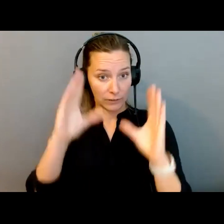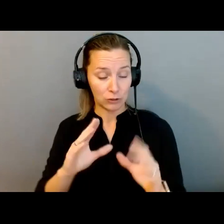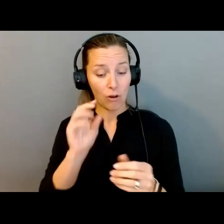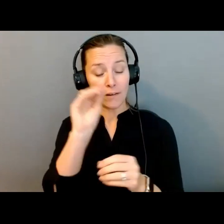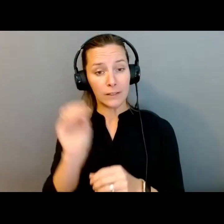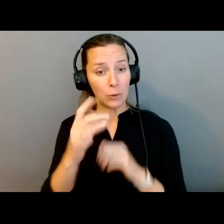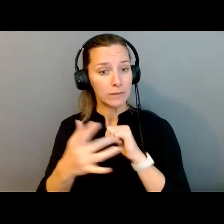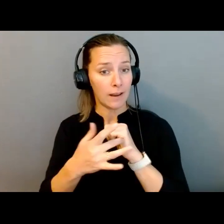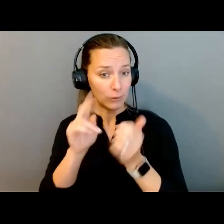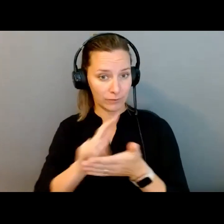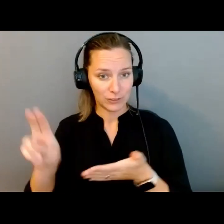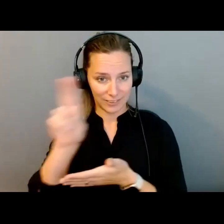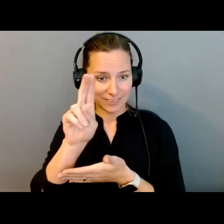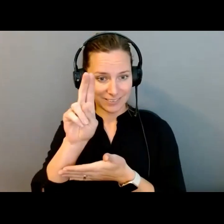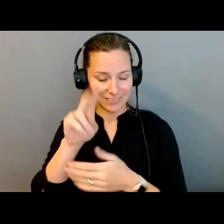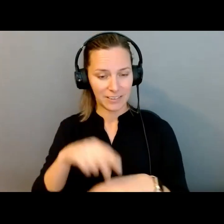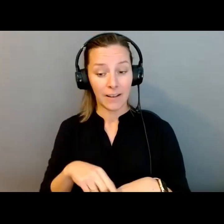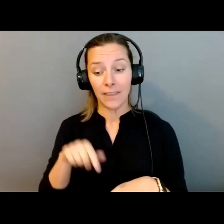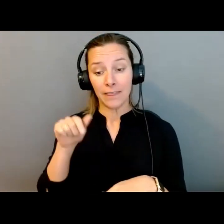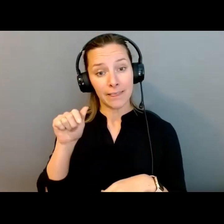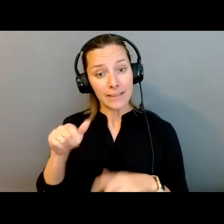and I am the series and event organizer.